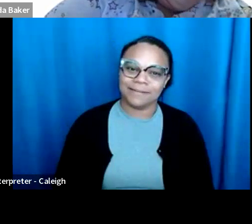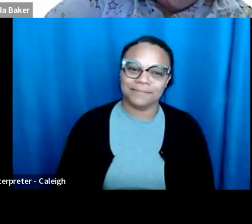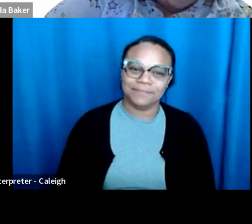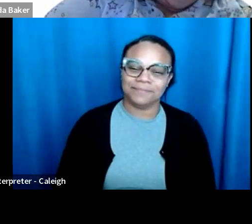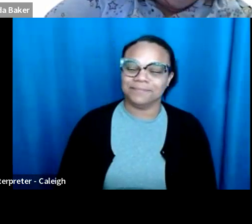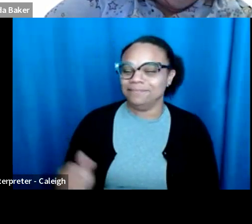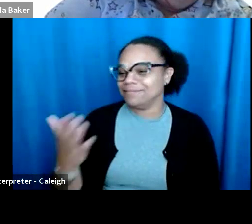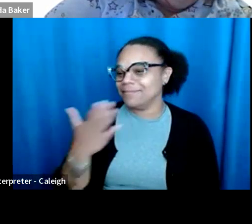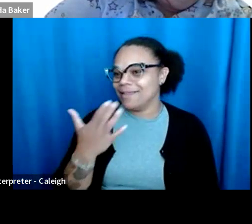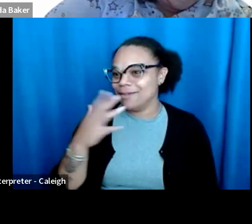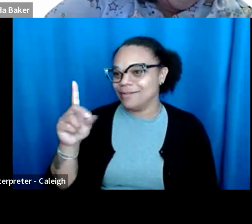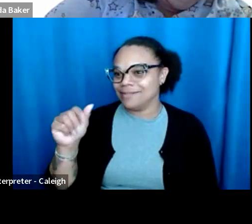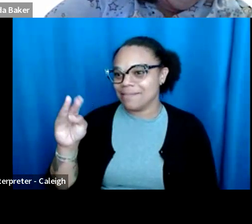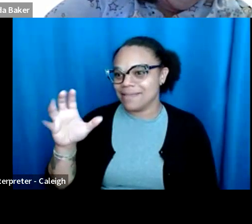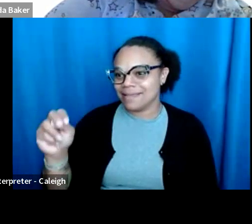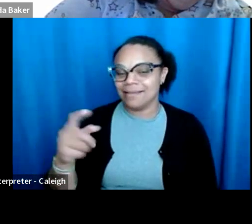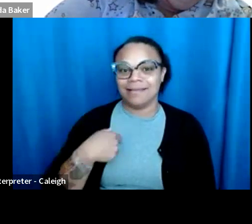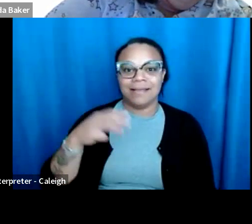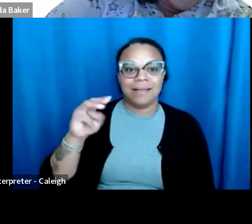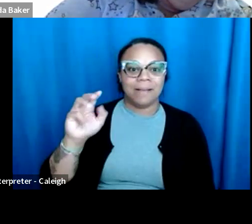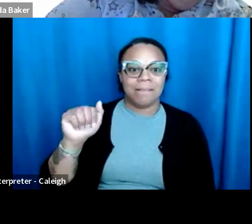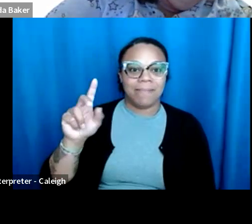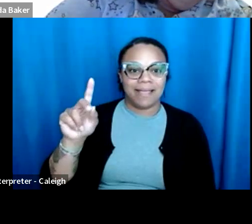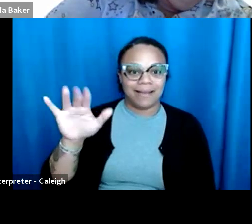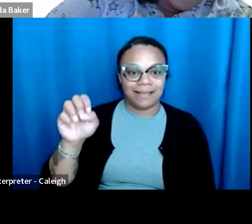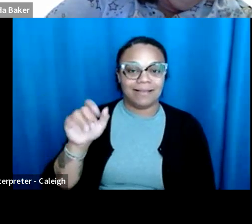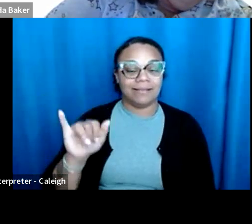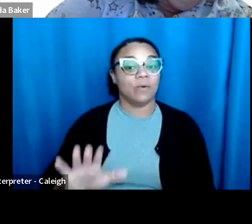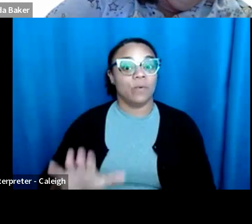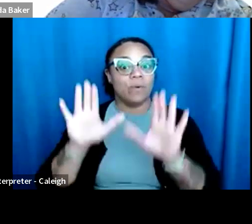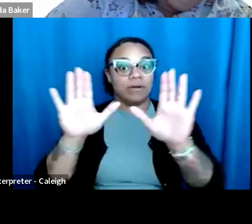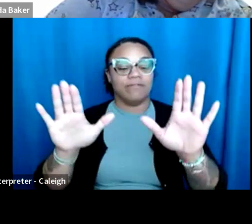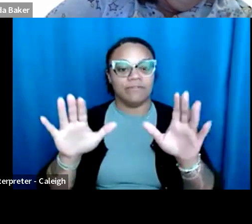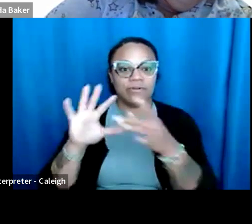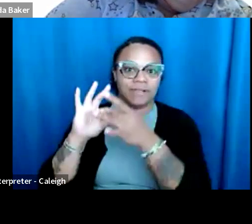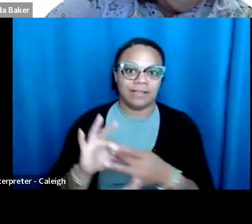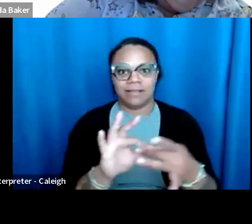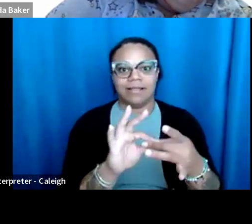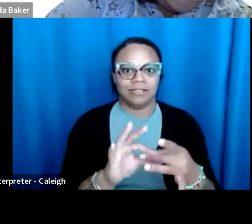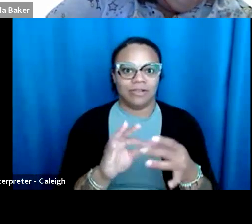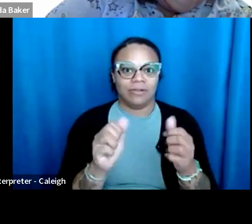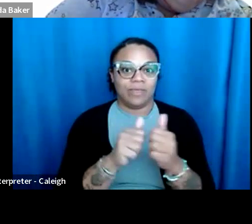Thanks Damian. This is Maddie, and that's actually a wonderful tie-in to our next question,